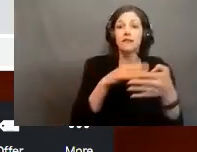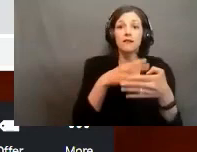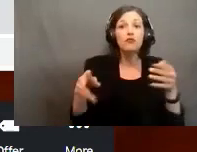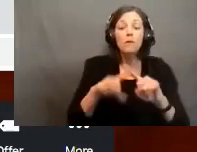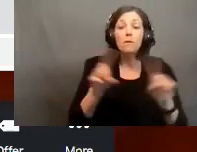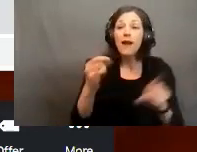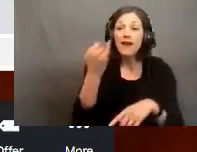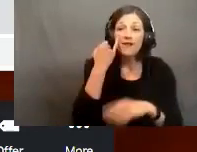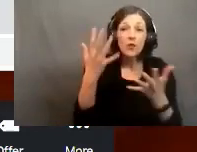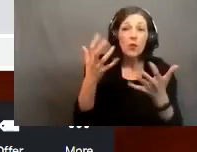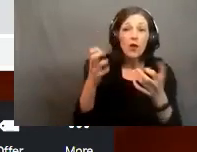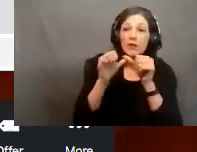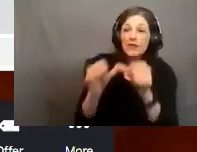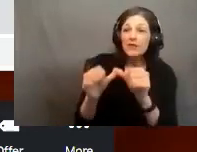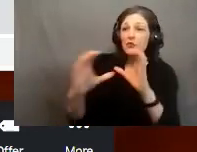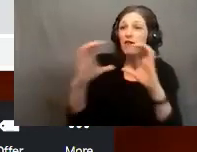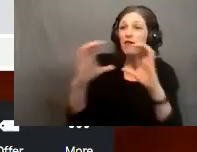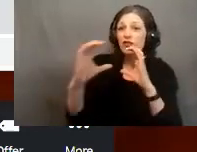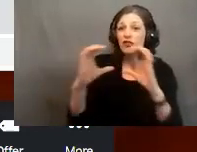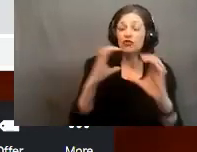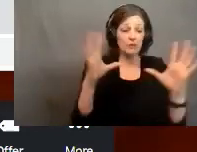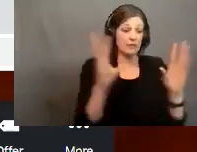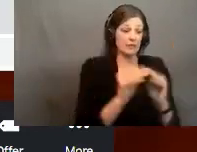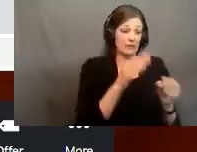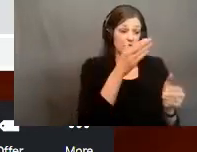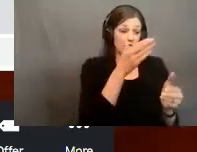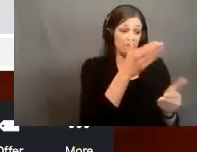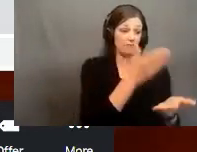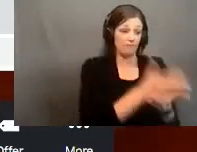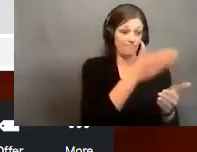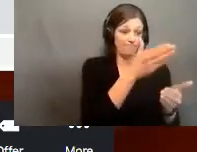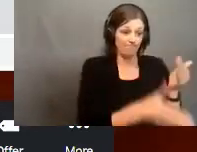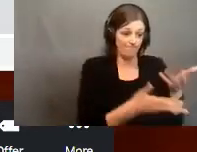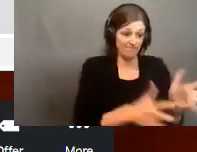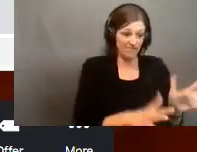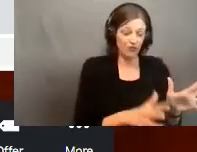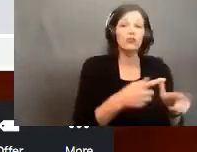with somebody once your session ends, you can 12:40:57 utilize the chat that is in the